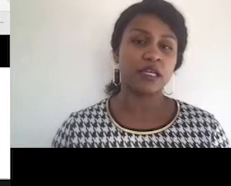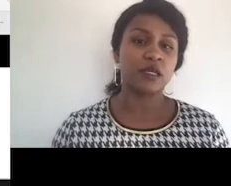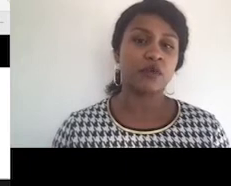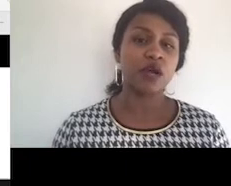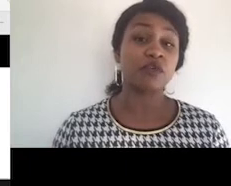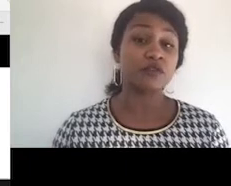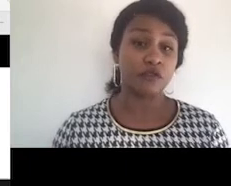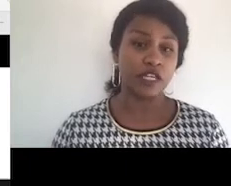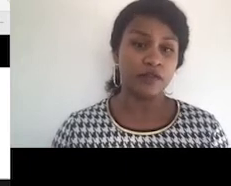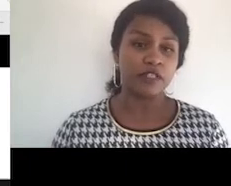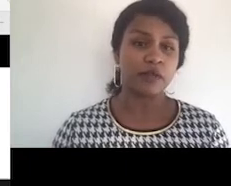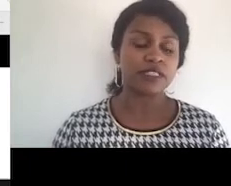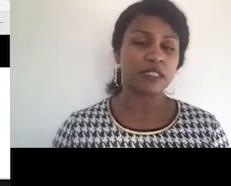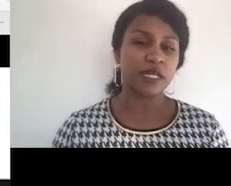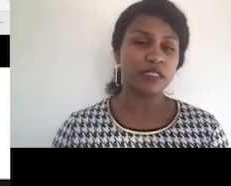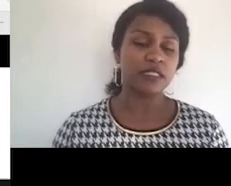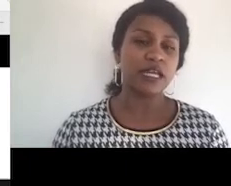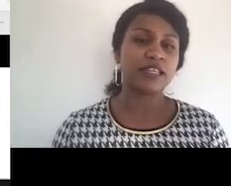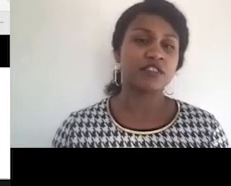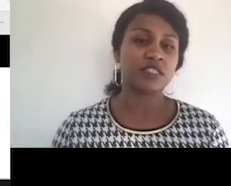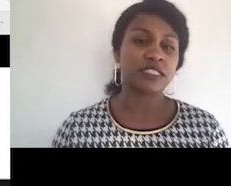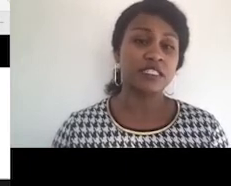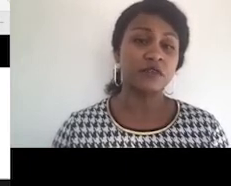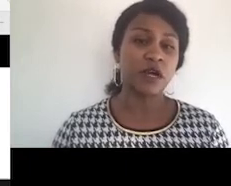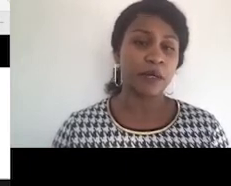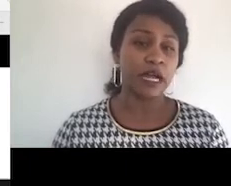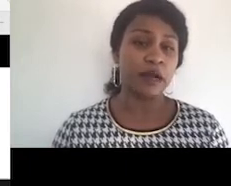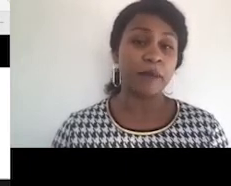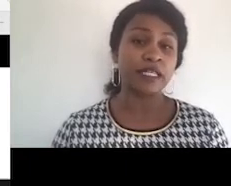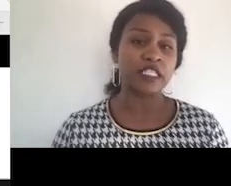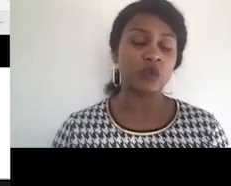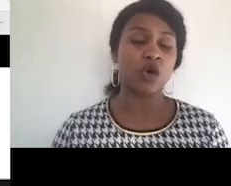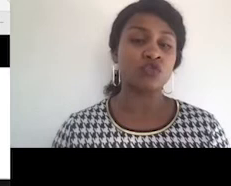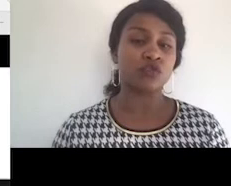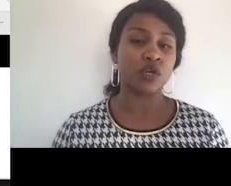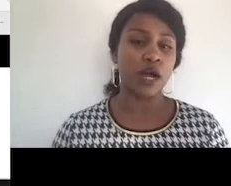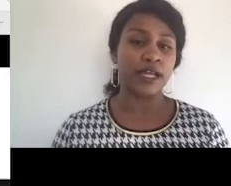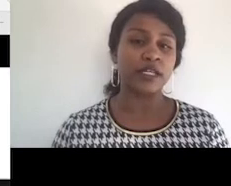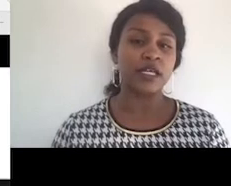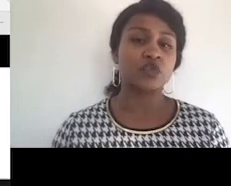The program was free for the participants and the successful applicants were also required to